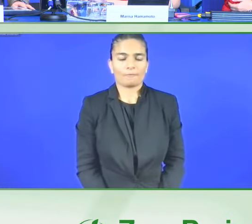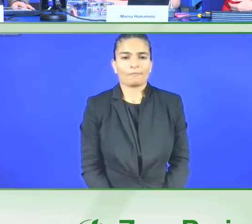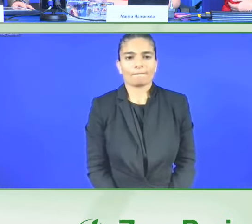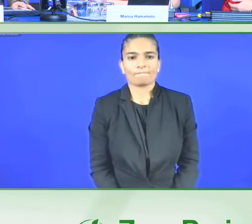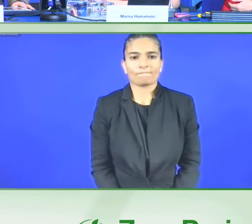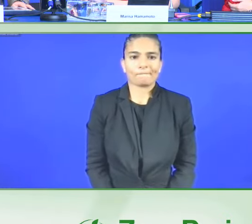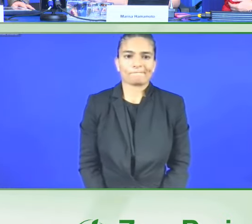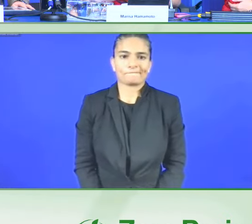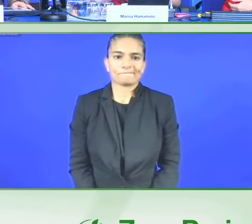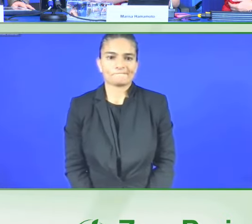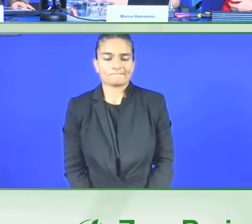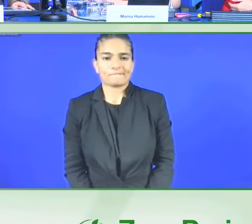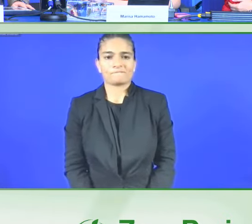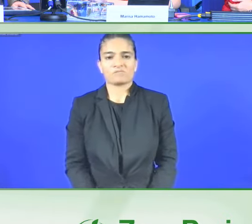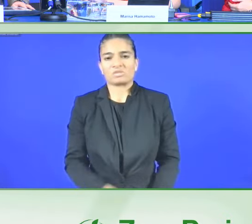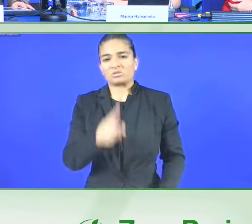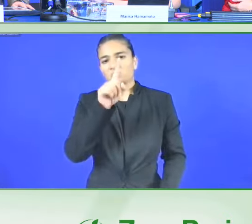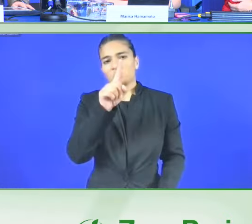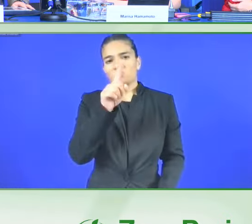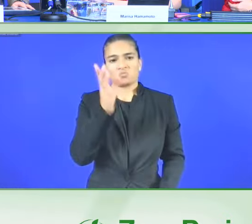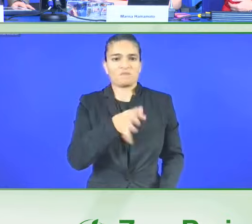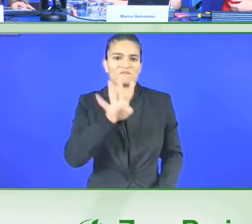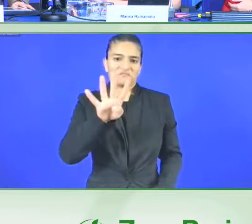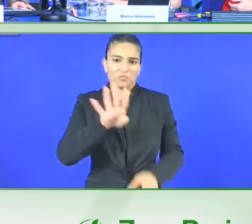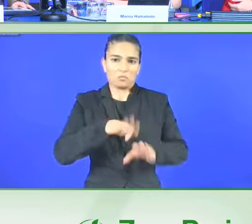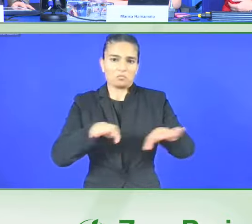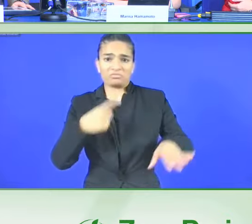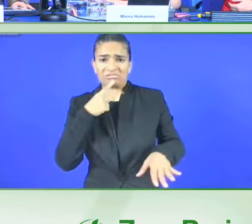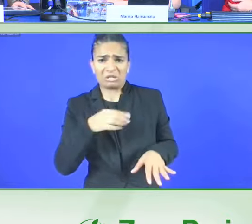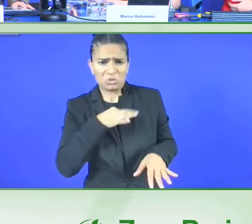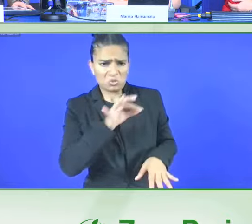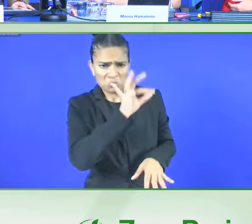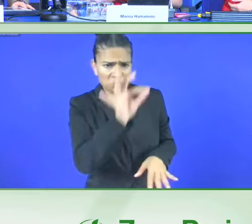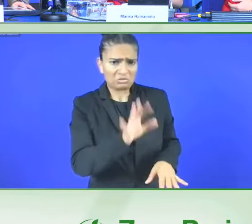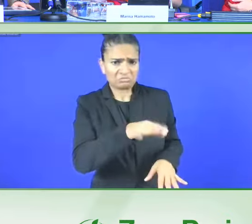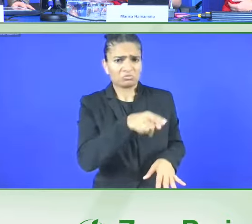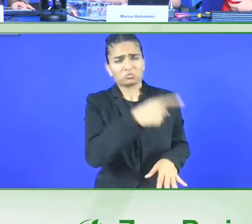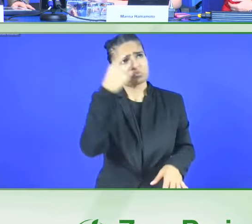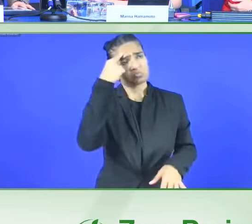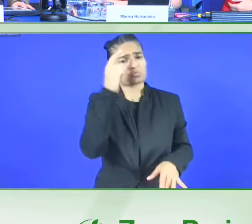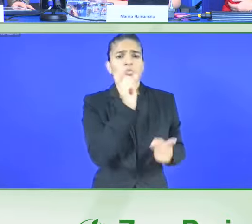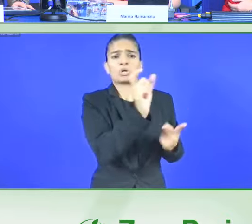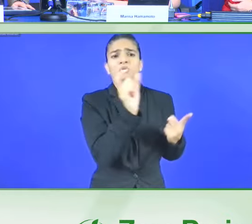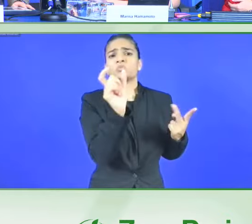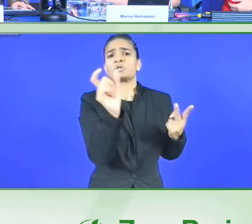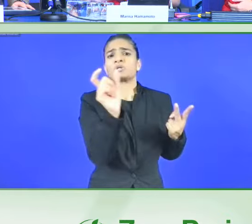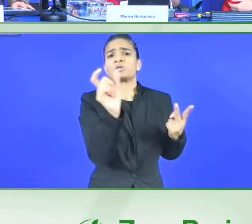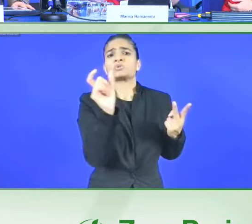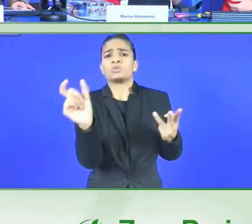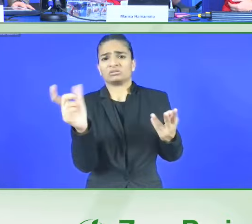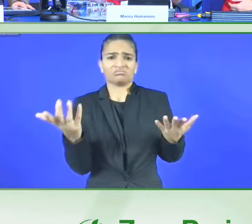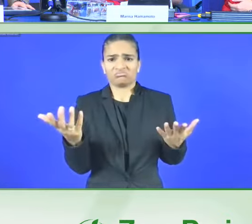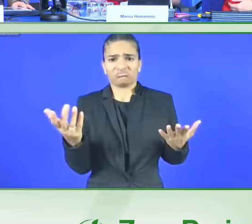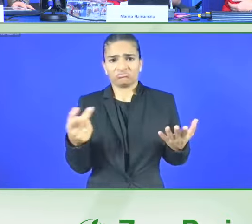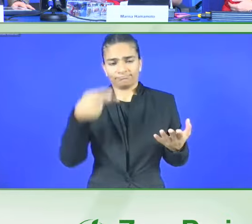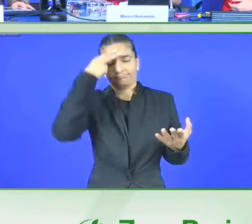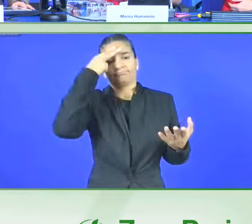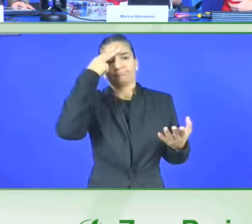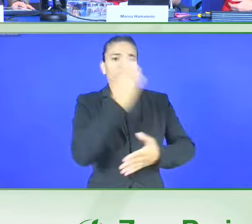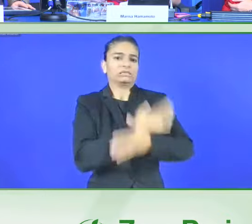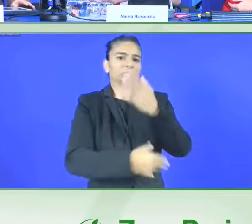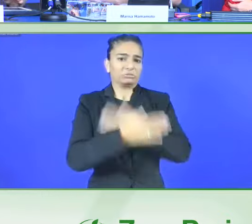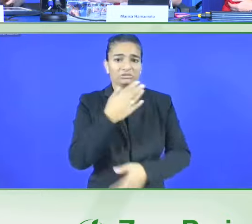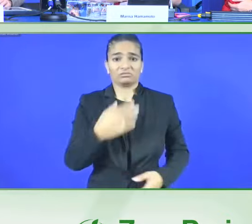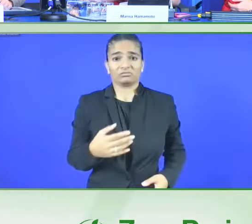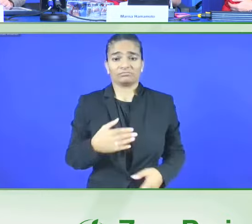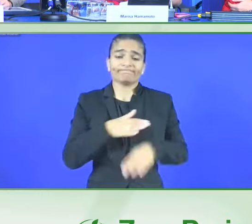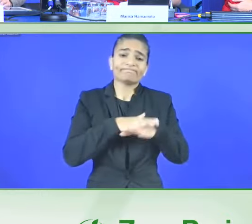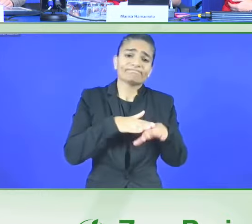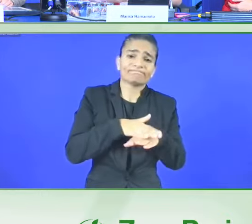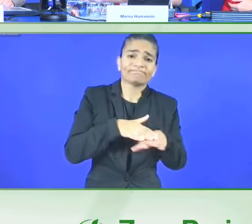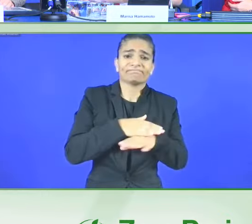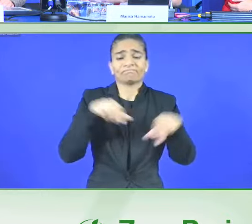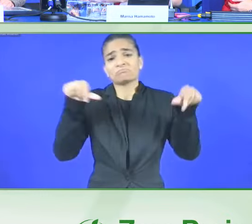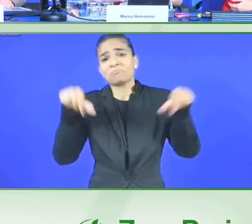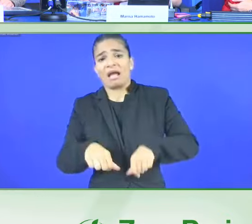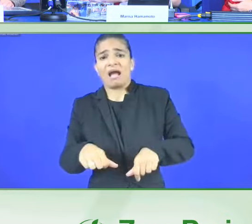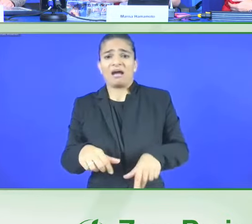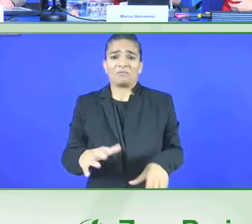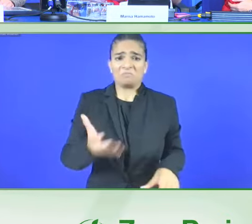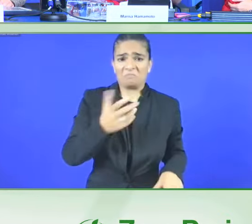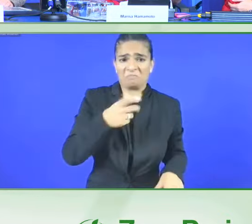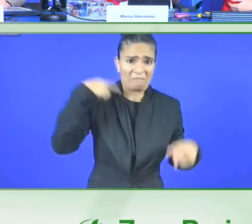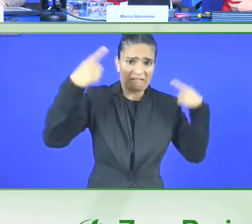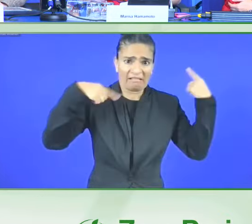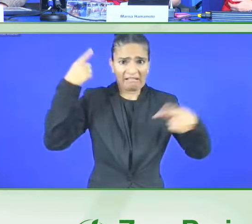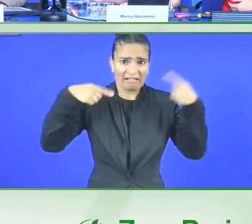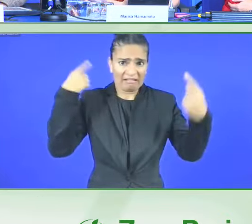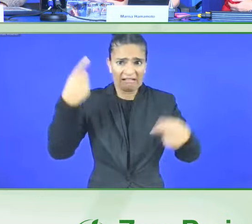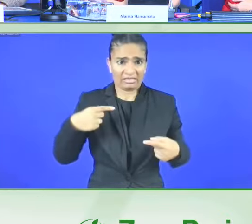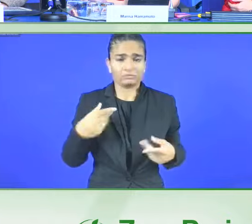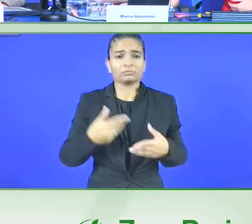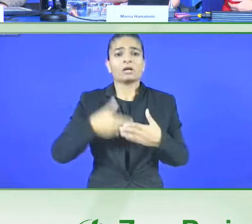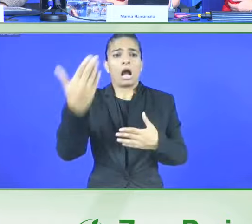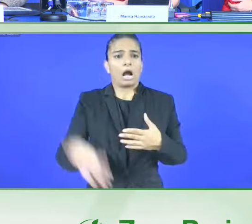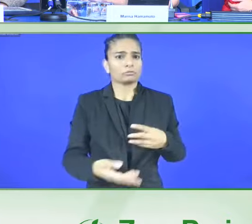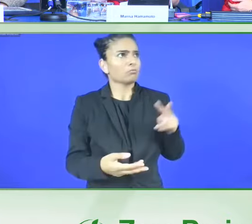One of the core project that we do or about schools, but before we go into the whole school